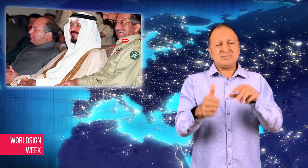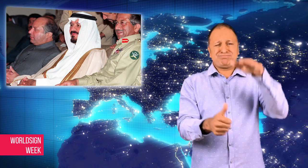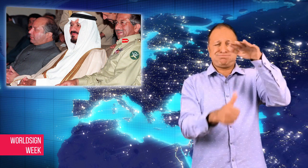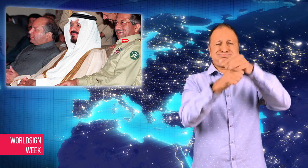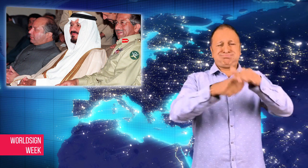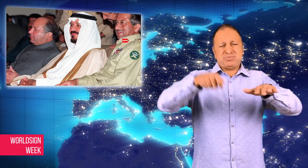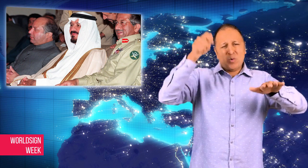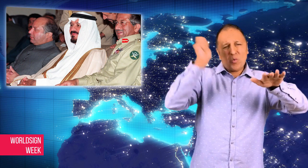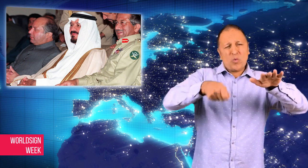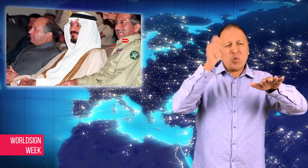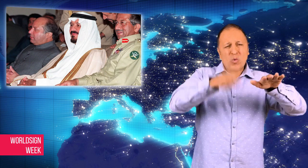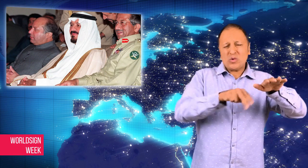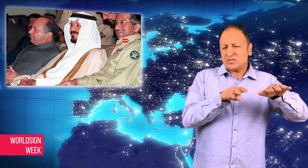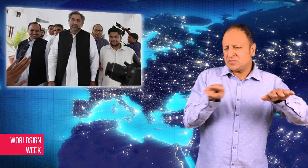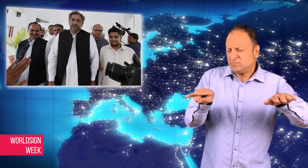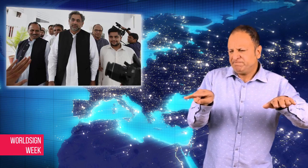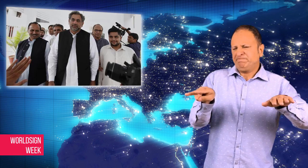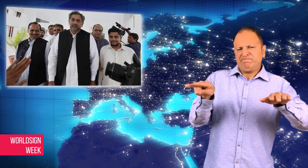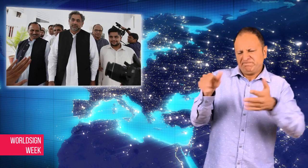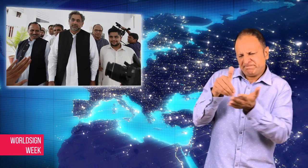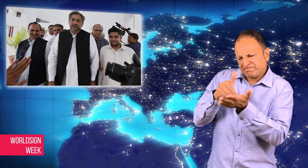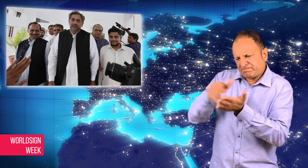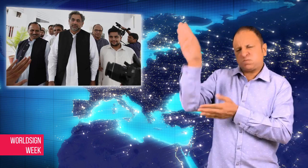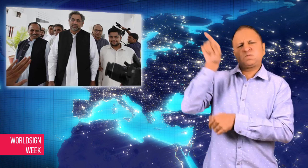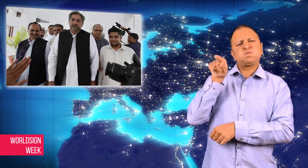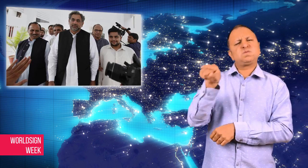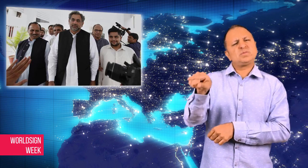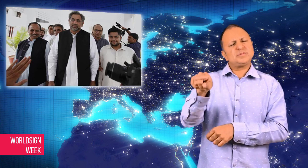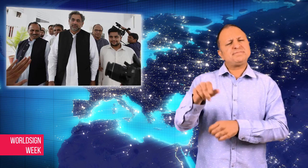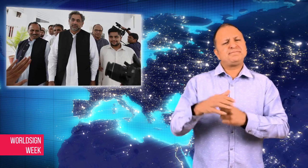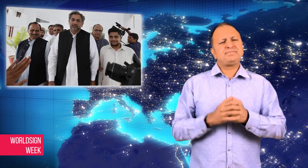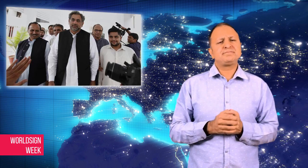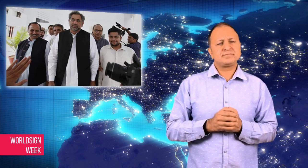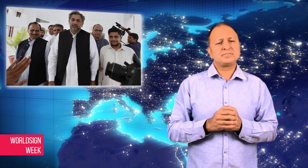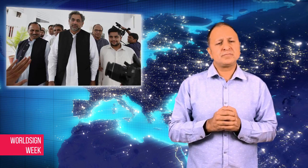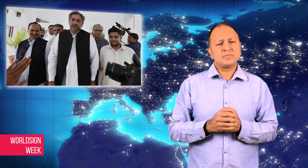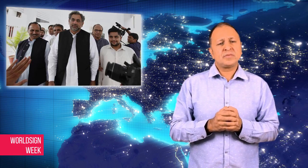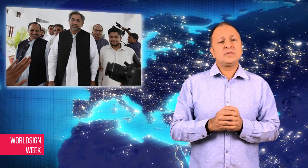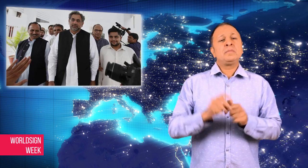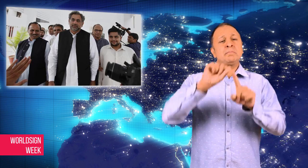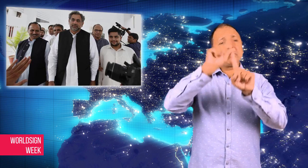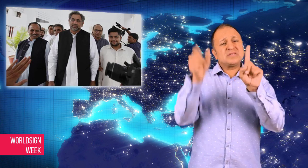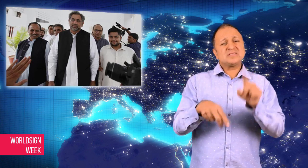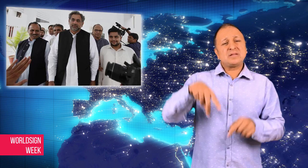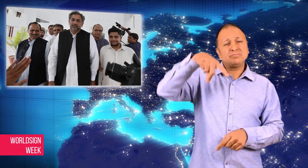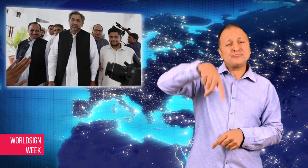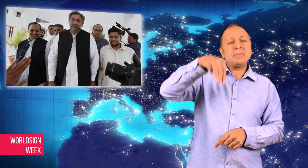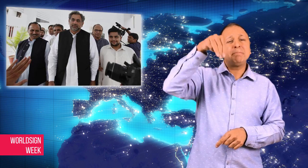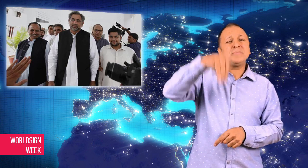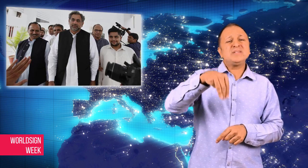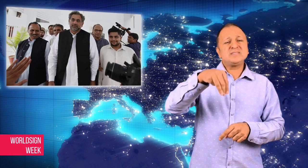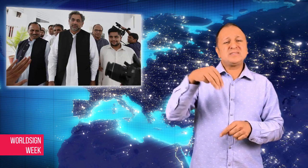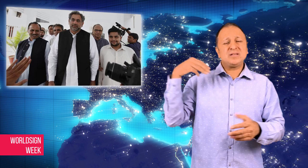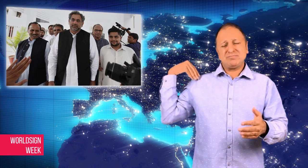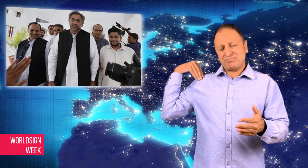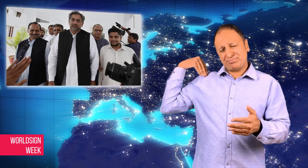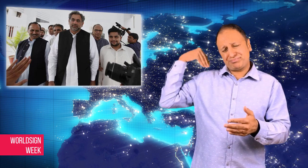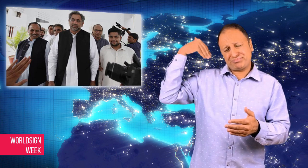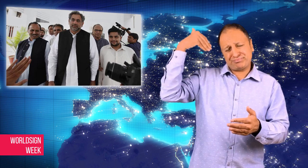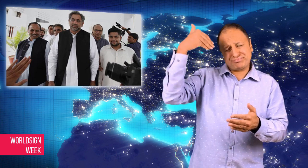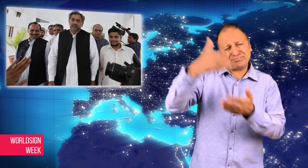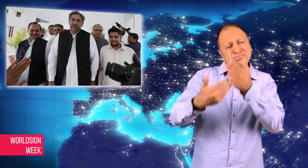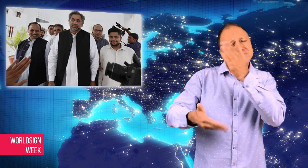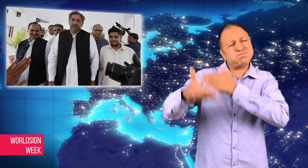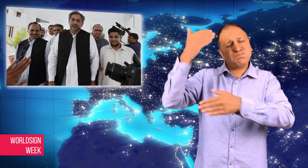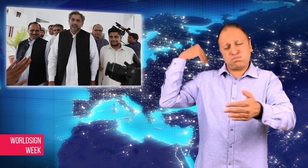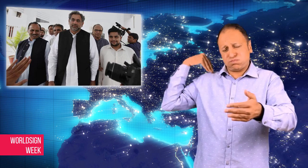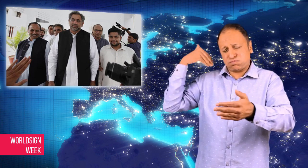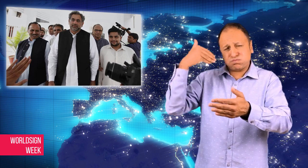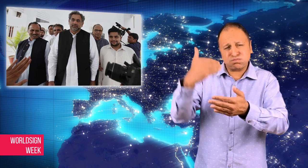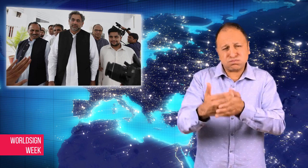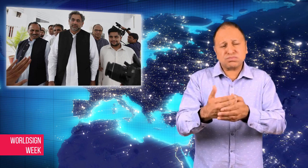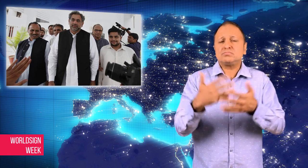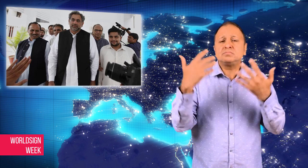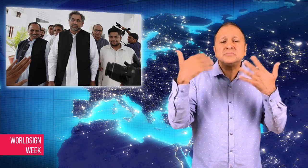a Prime minister has not finished their